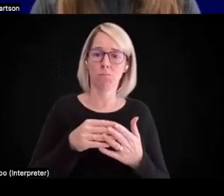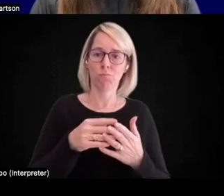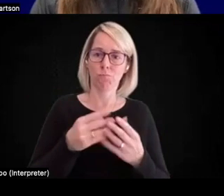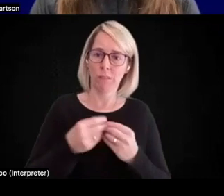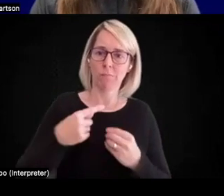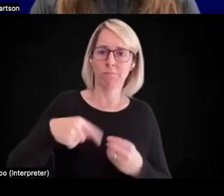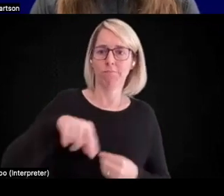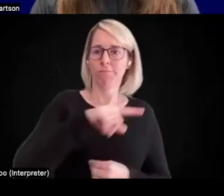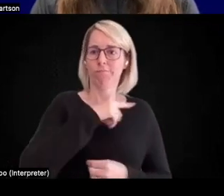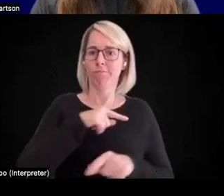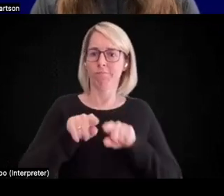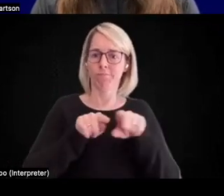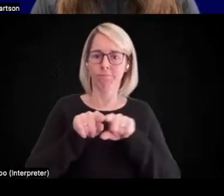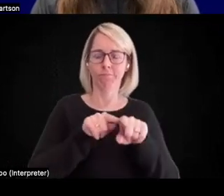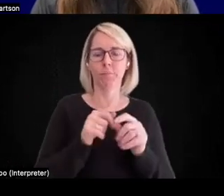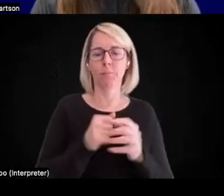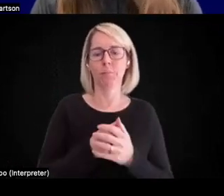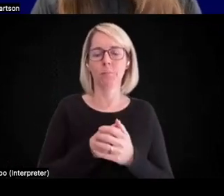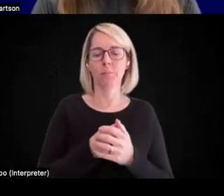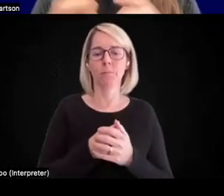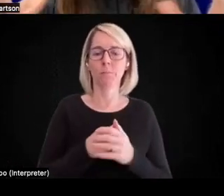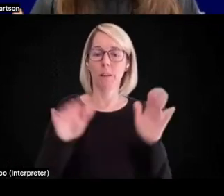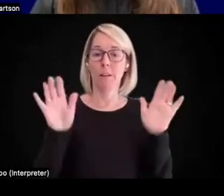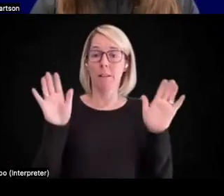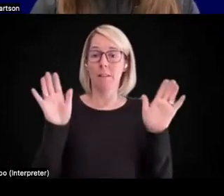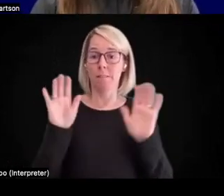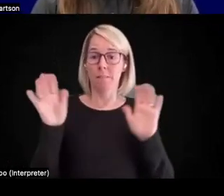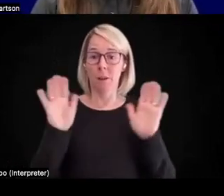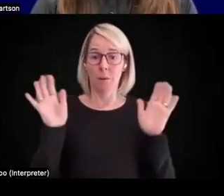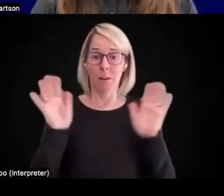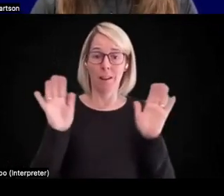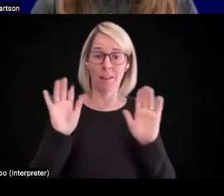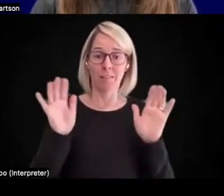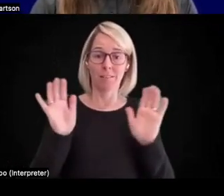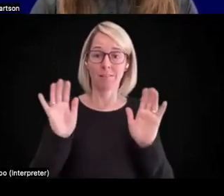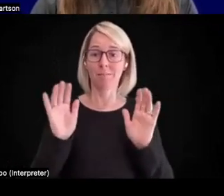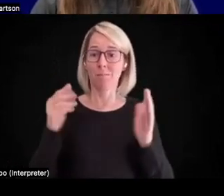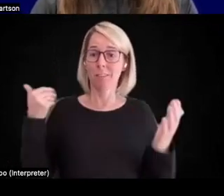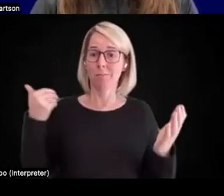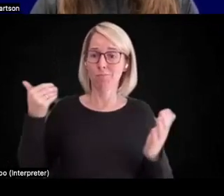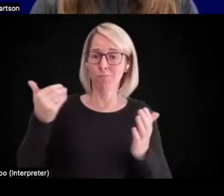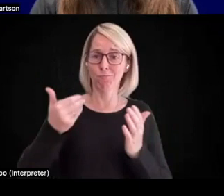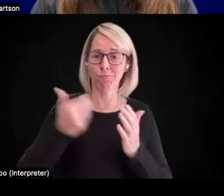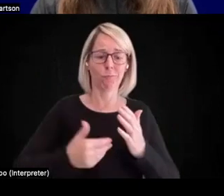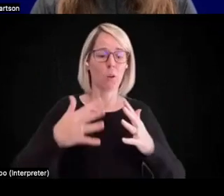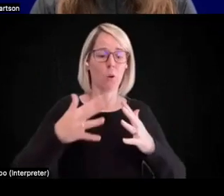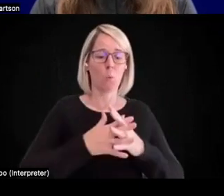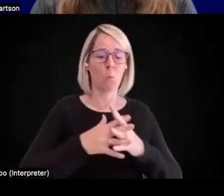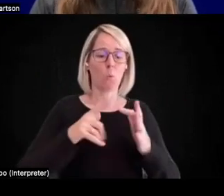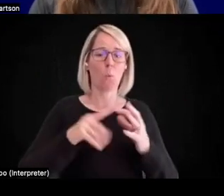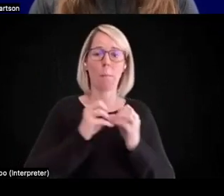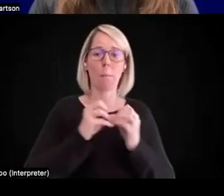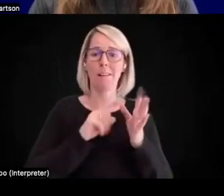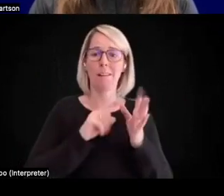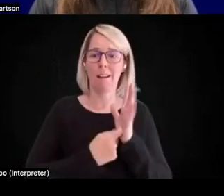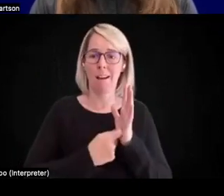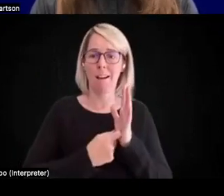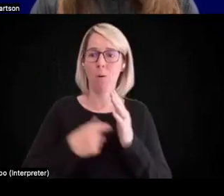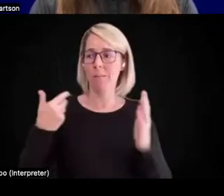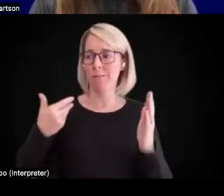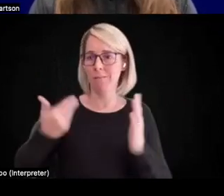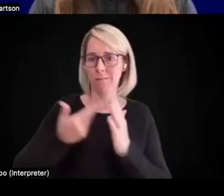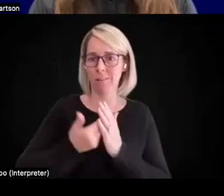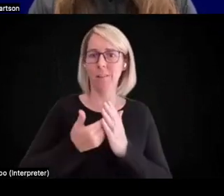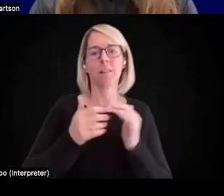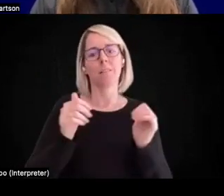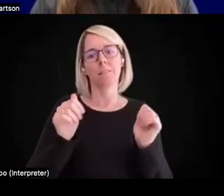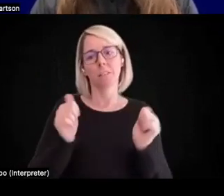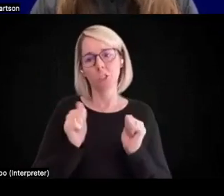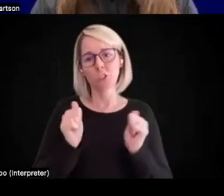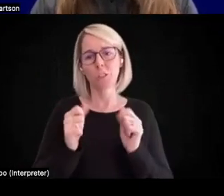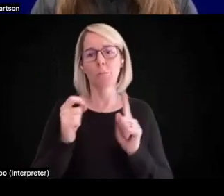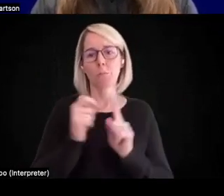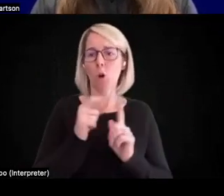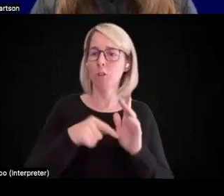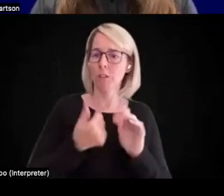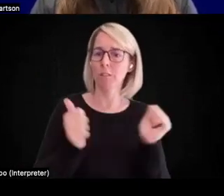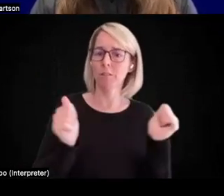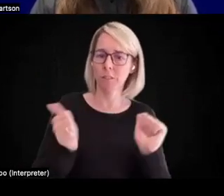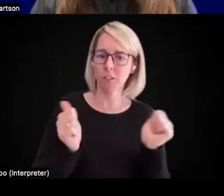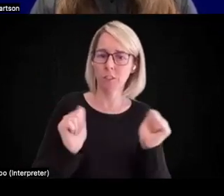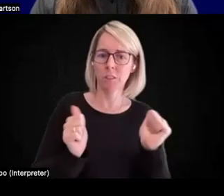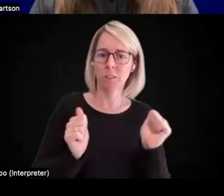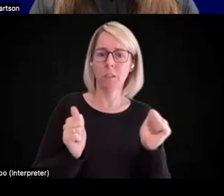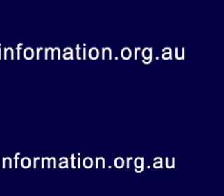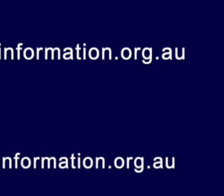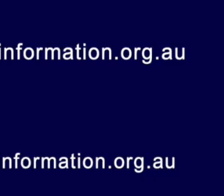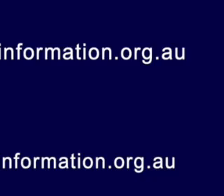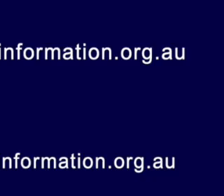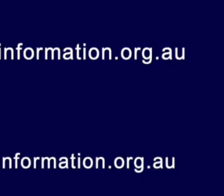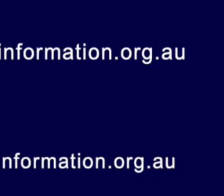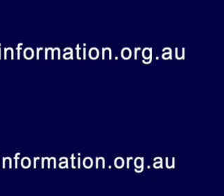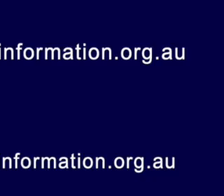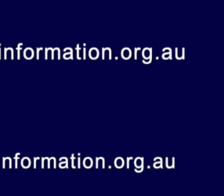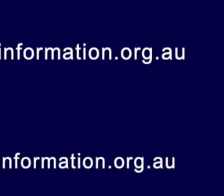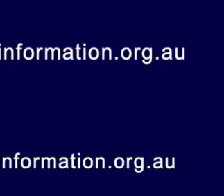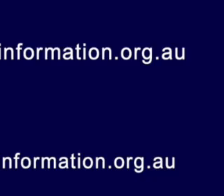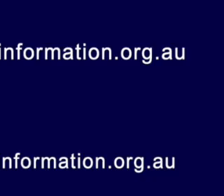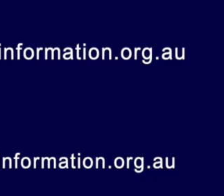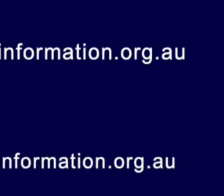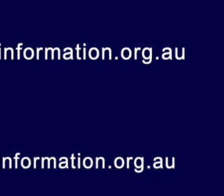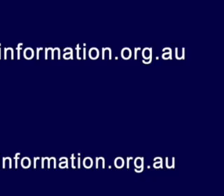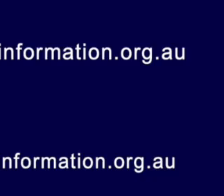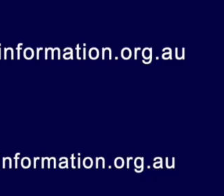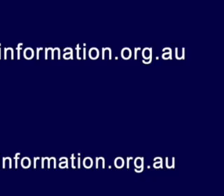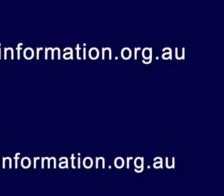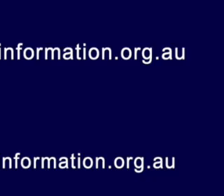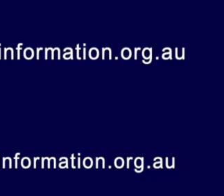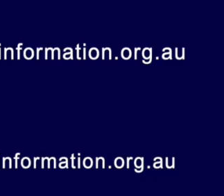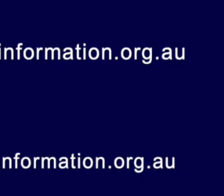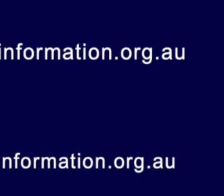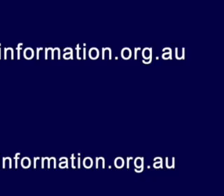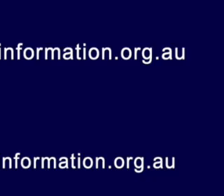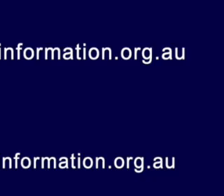So, farewell. This pretty much rounds up our webinar series and our project.